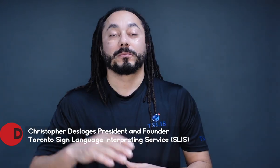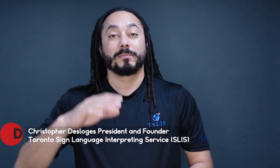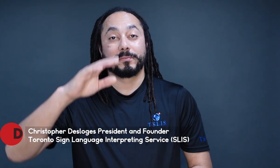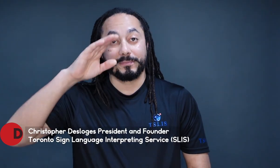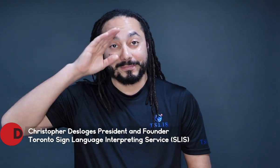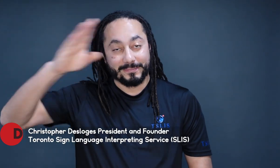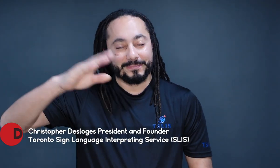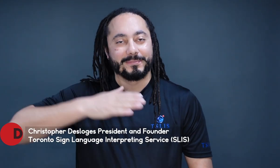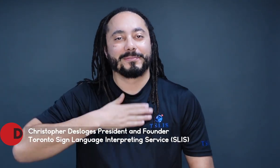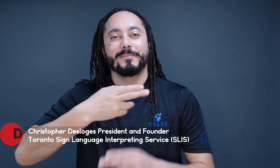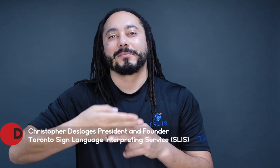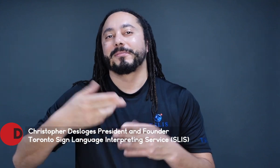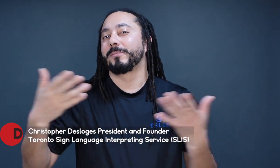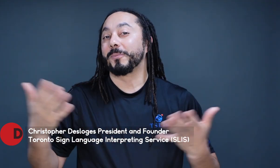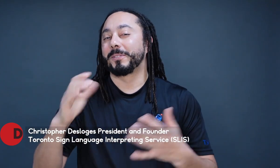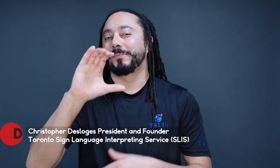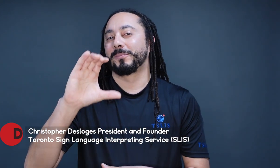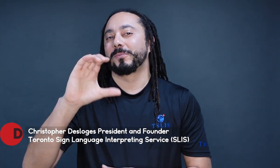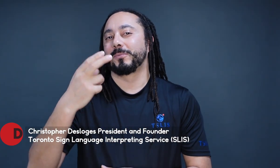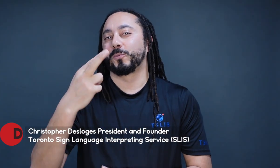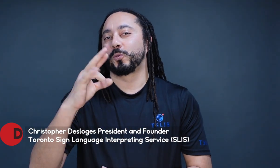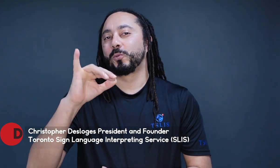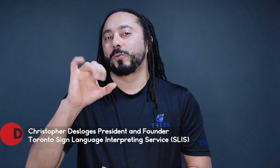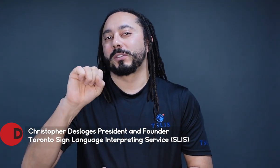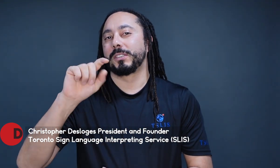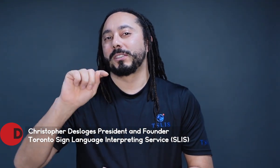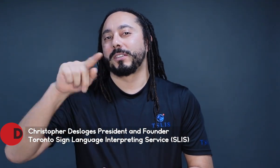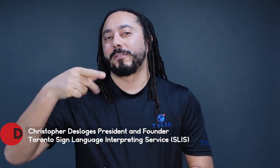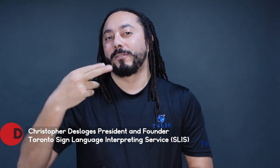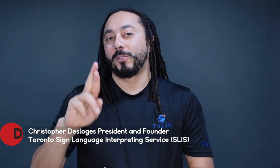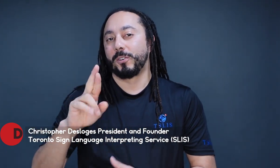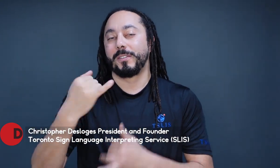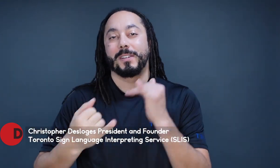Hello! My name is Christopher Desloges. This is my sign name (demonstrated).